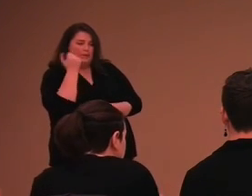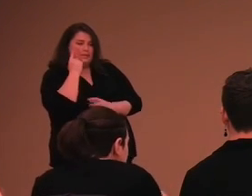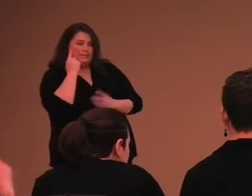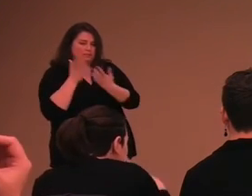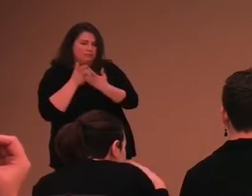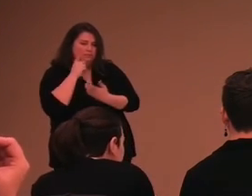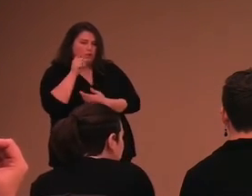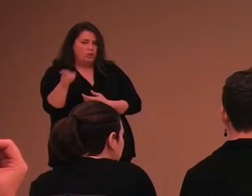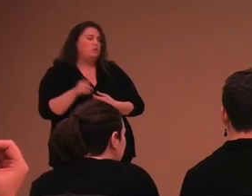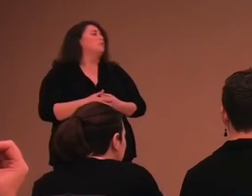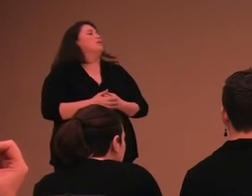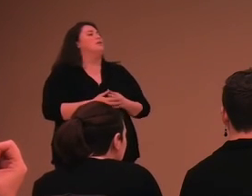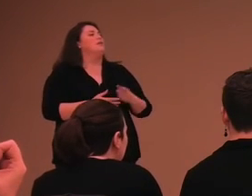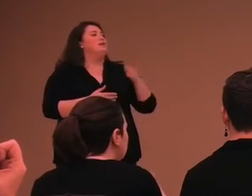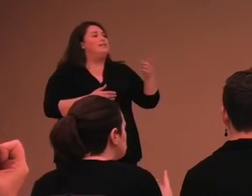So is that committee so?